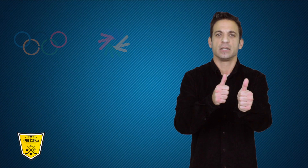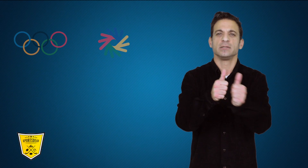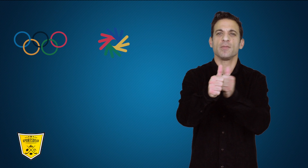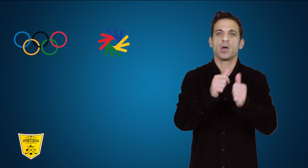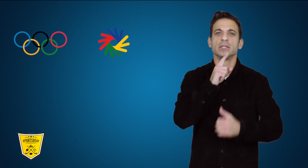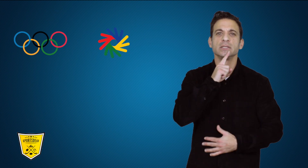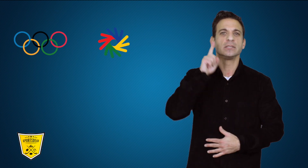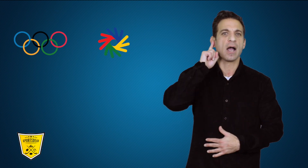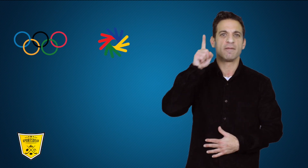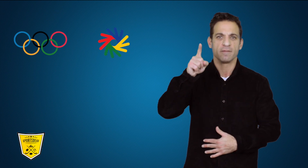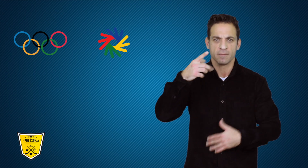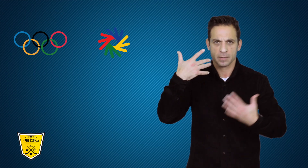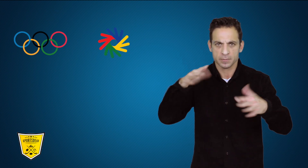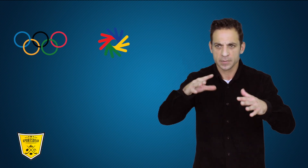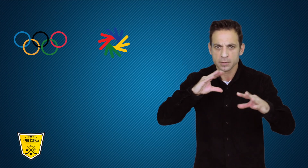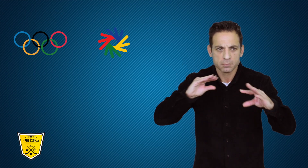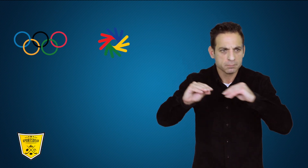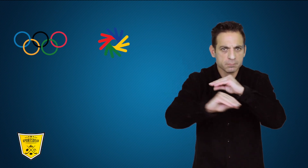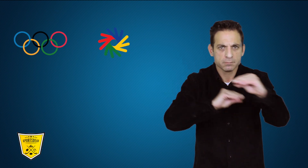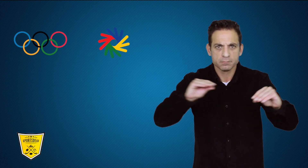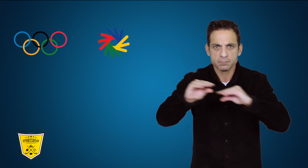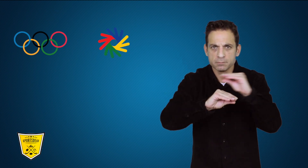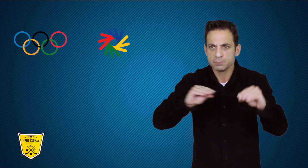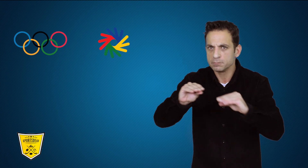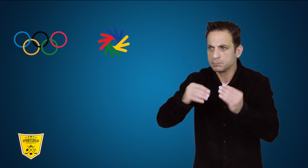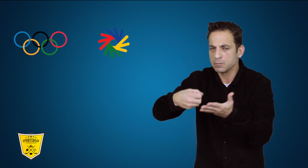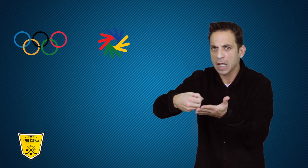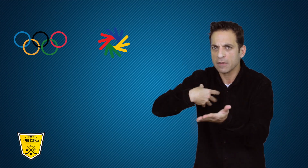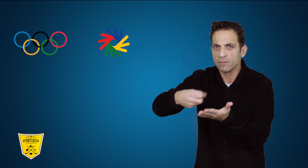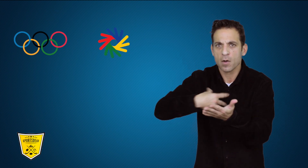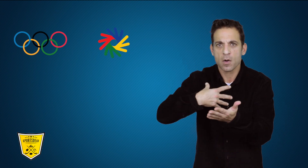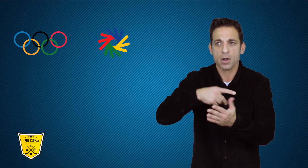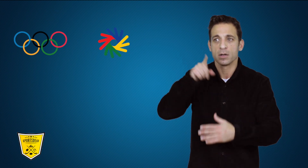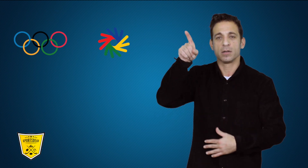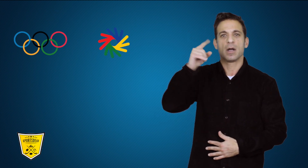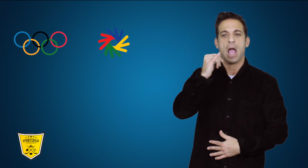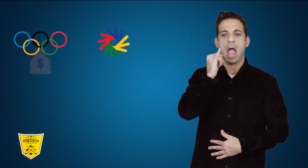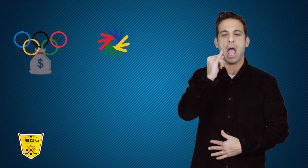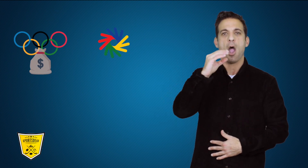SportsDeaf was told by a source that the IOC funding was approximately